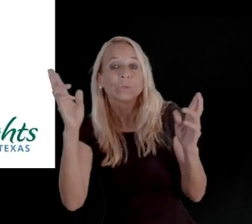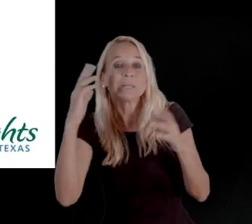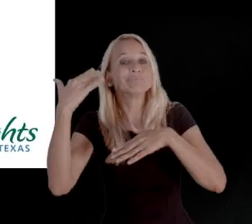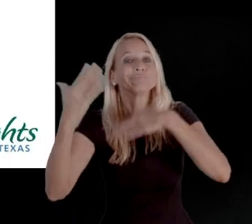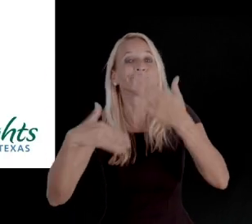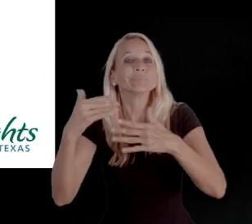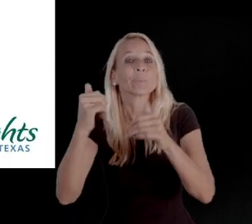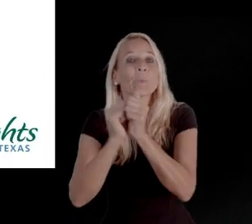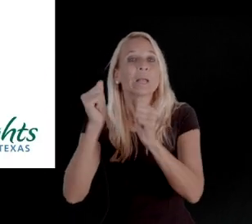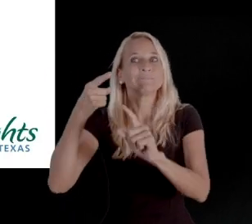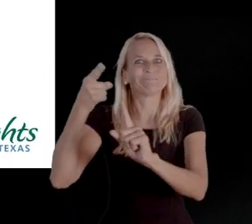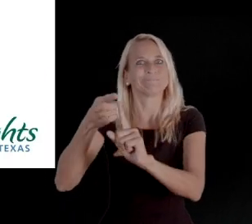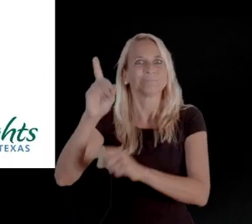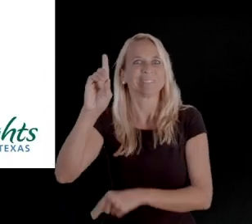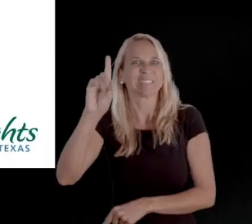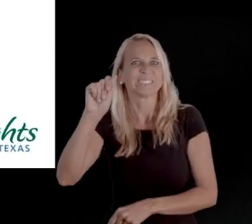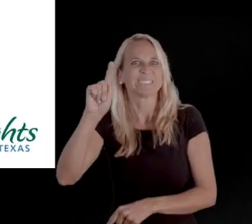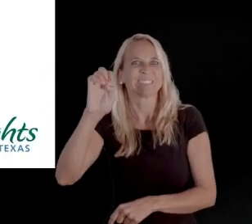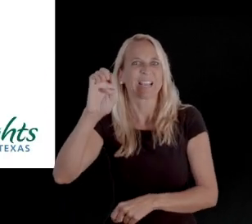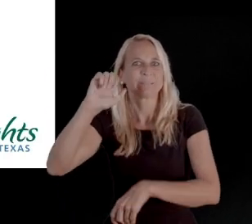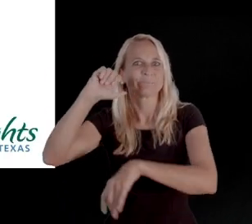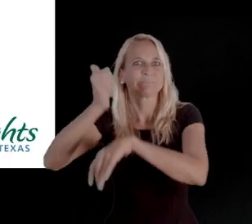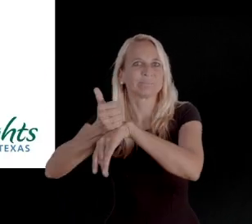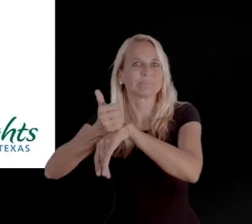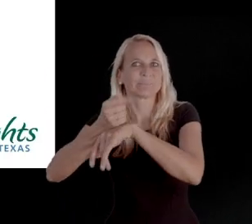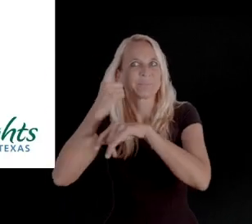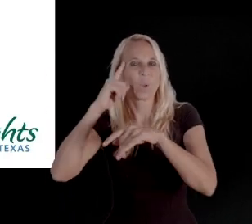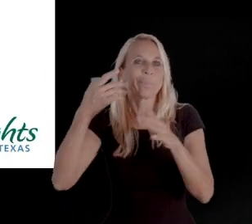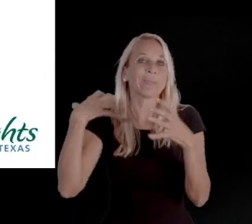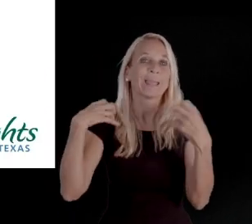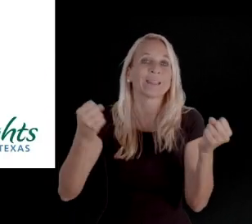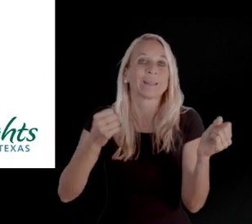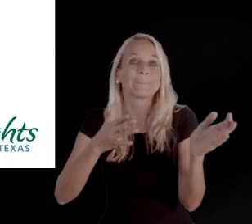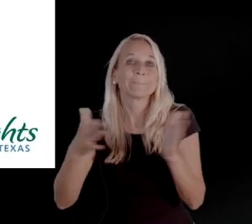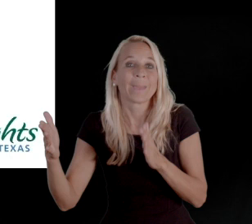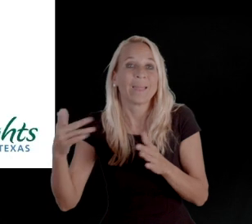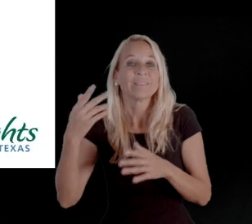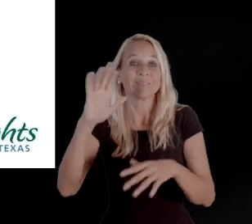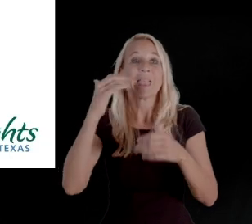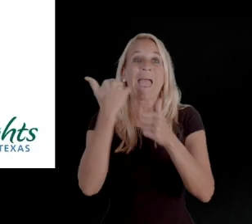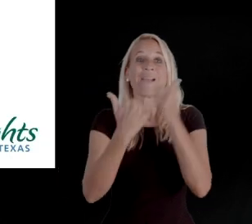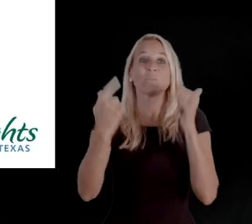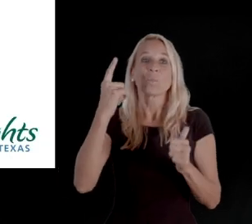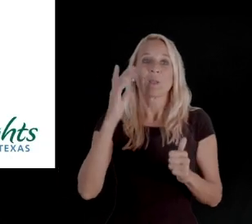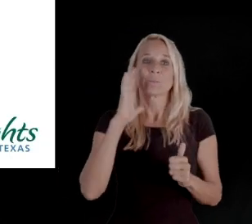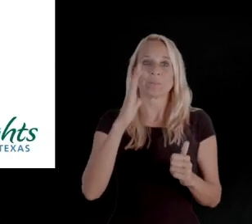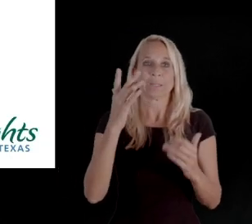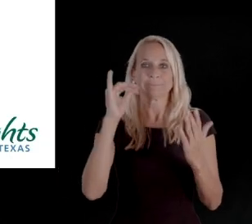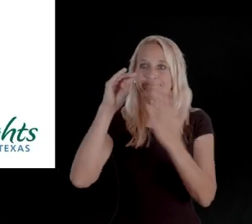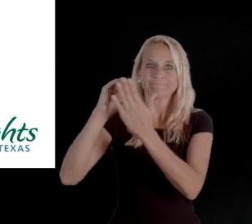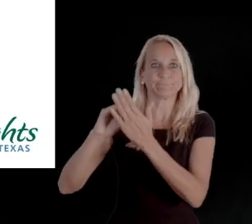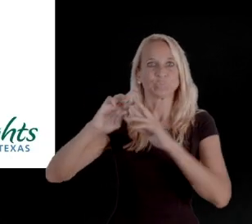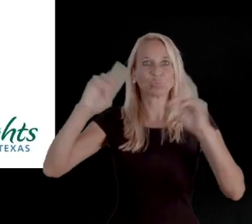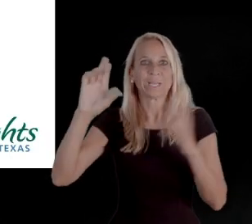provided by a specific date from the health plan, and then everyone gets their calendars out and you reschedule the hearing.